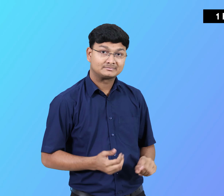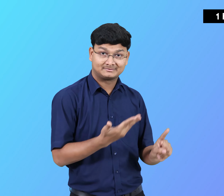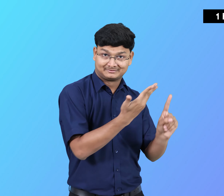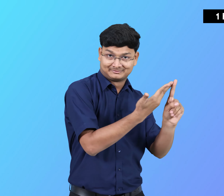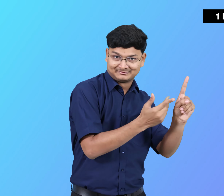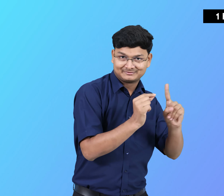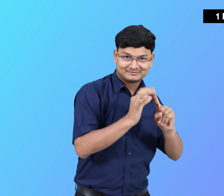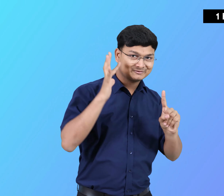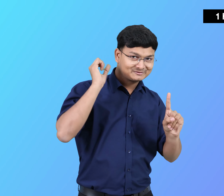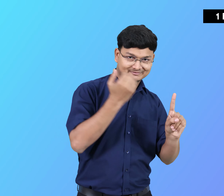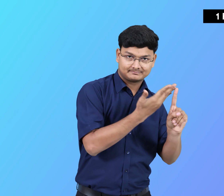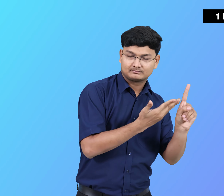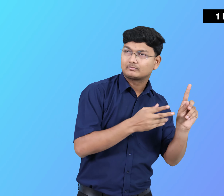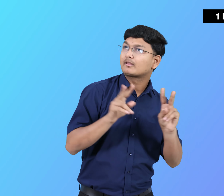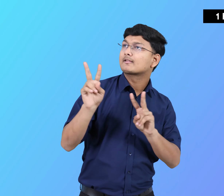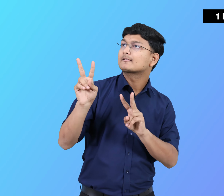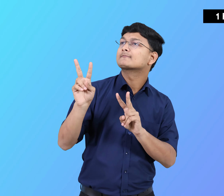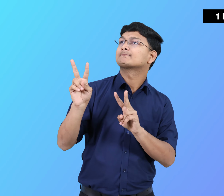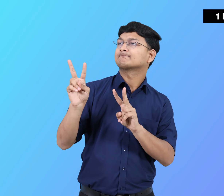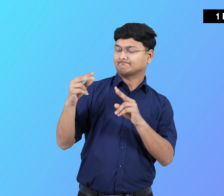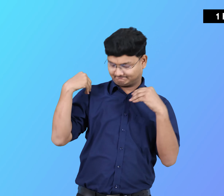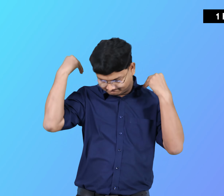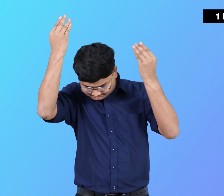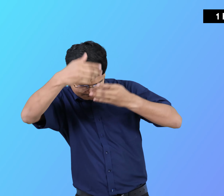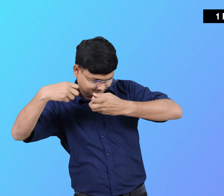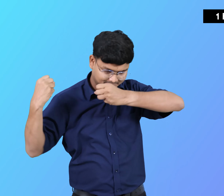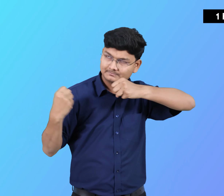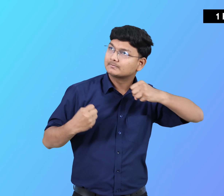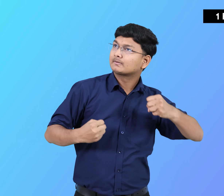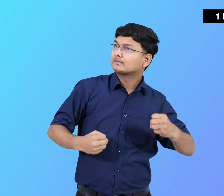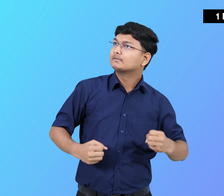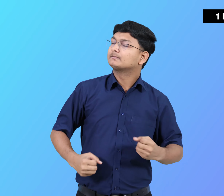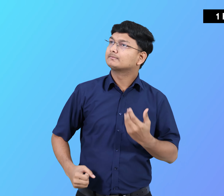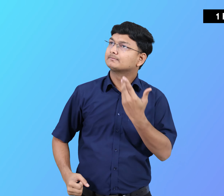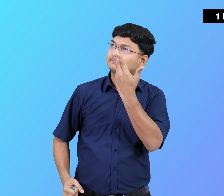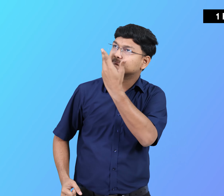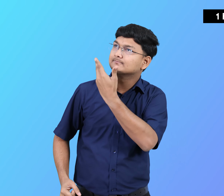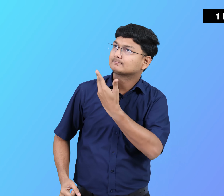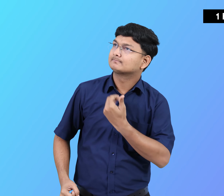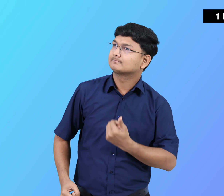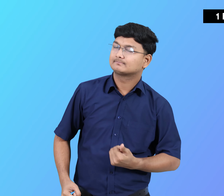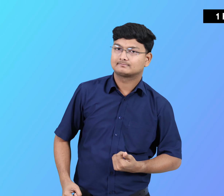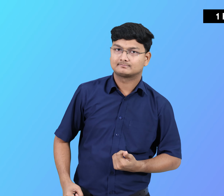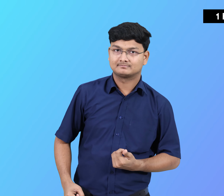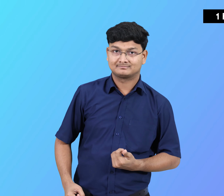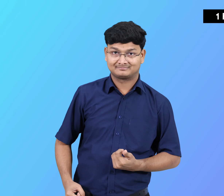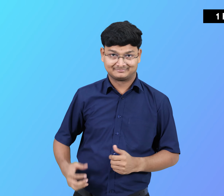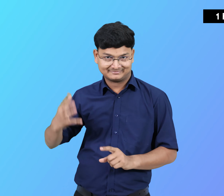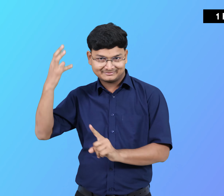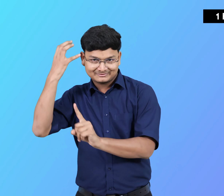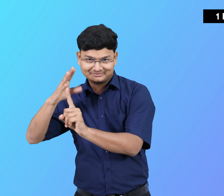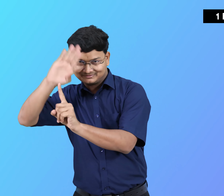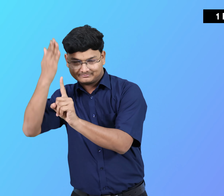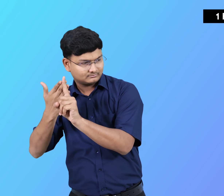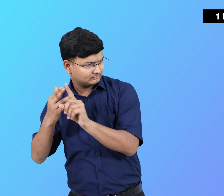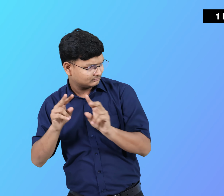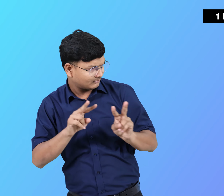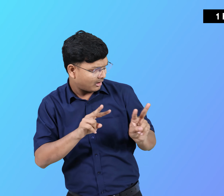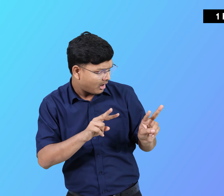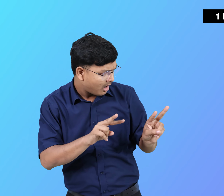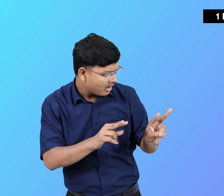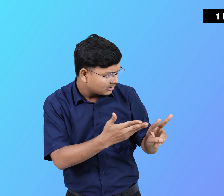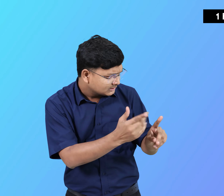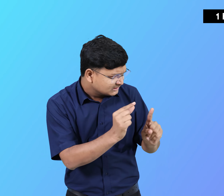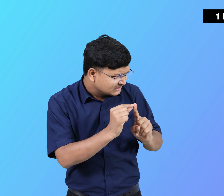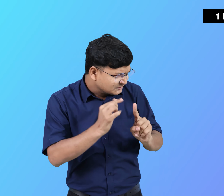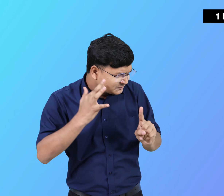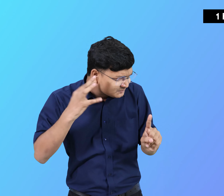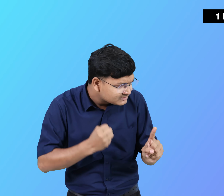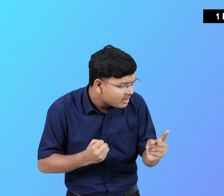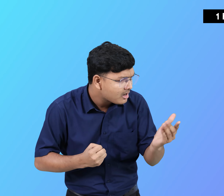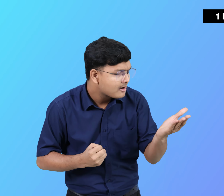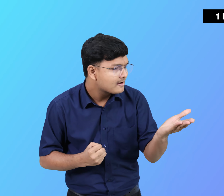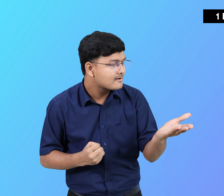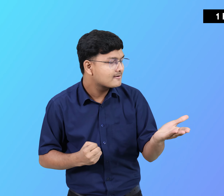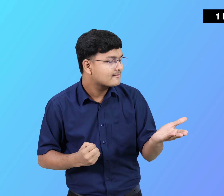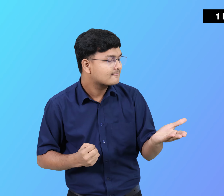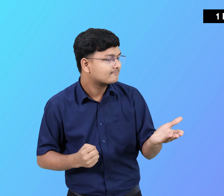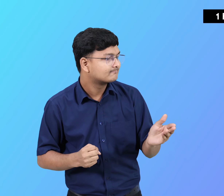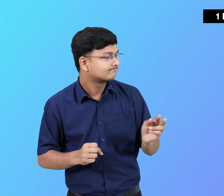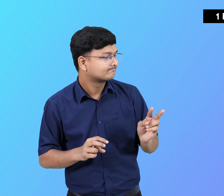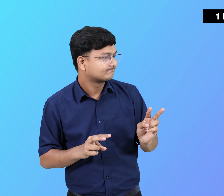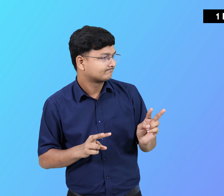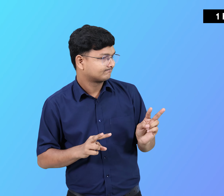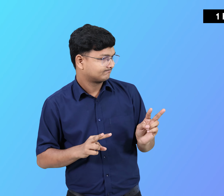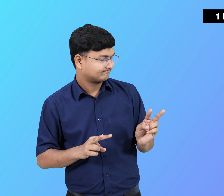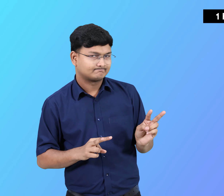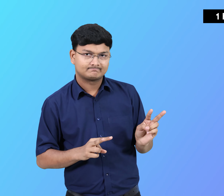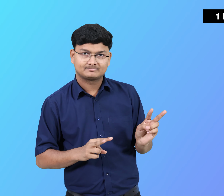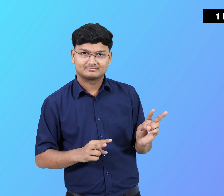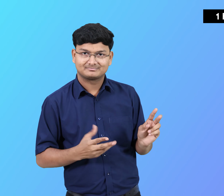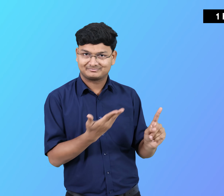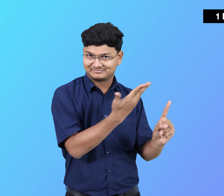Then the prophet quickly took the cloth from his face, and the king of Israel saw that he was one of the prophets.